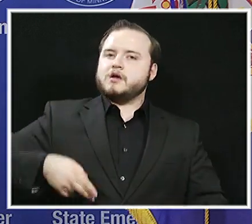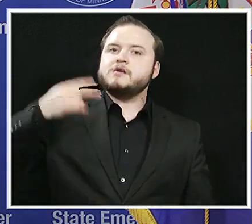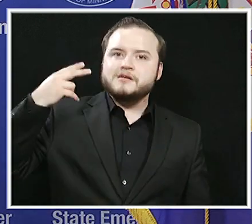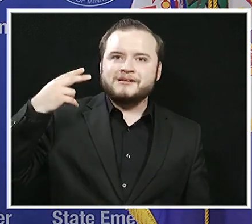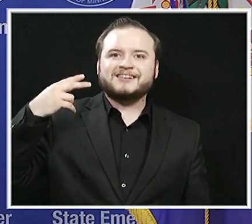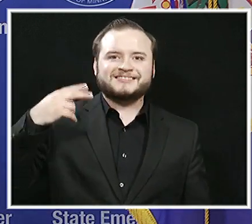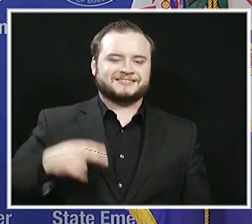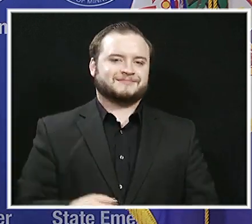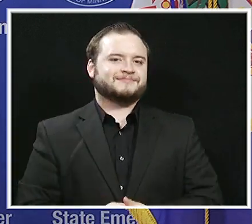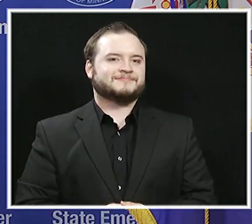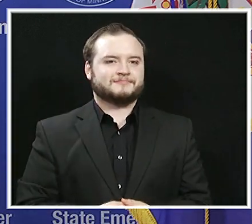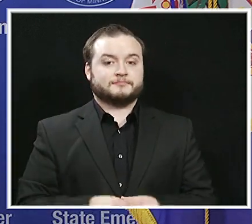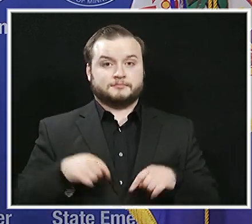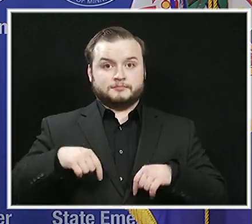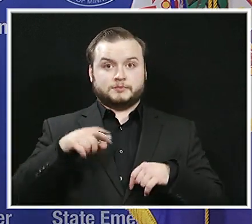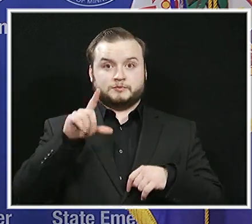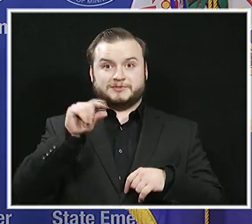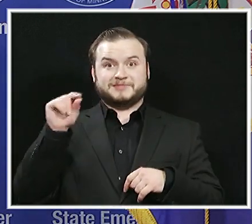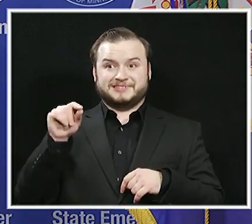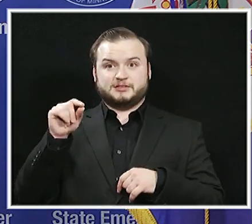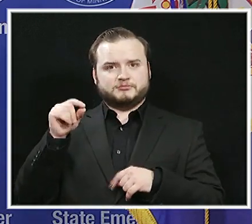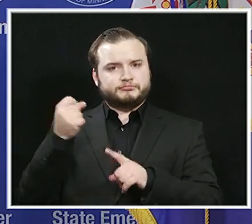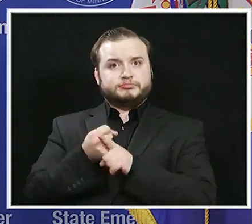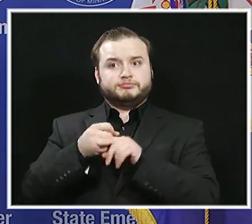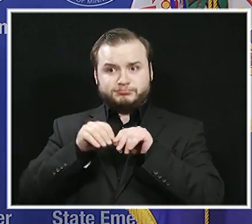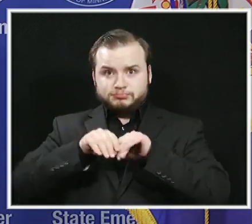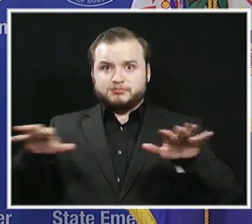And now with the pandemic of 2020, we have shown that